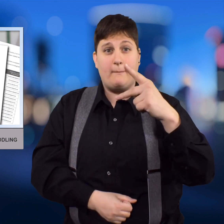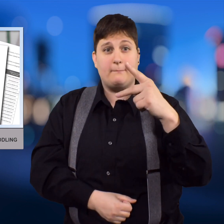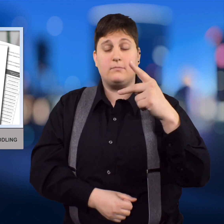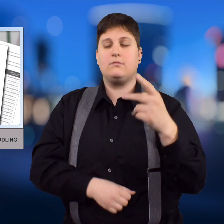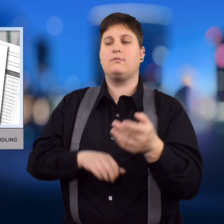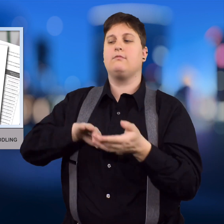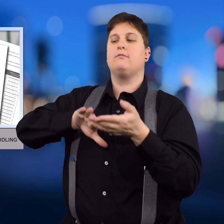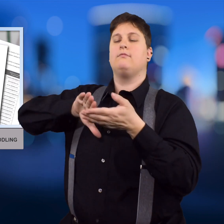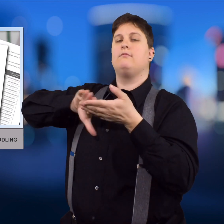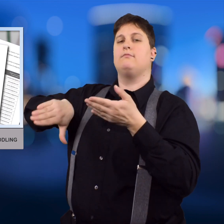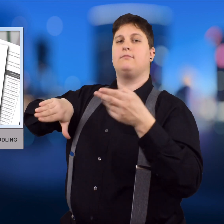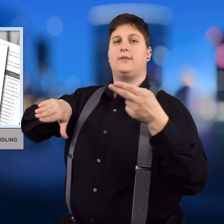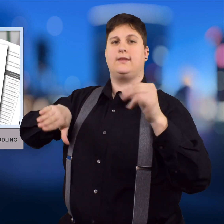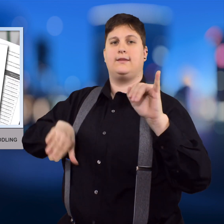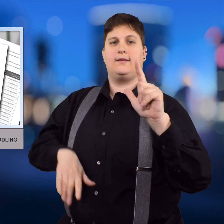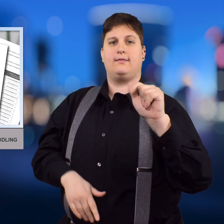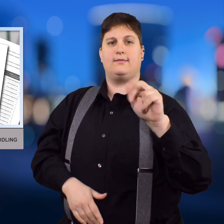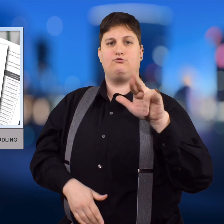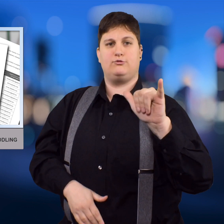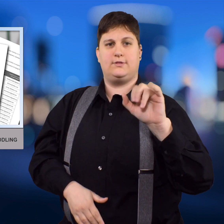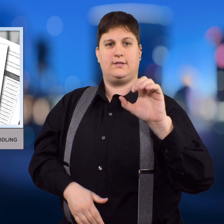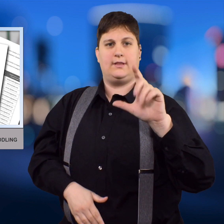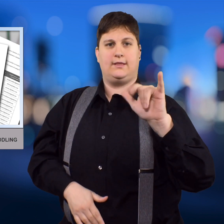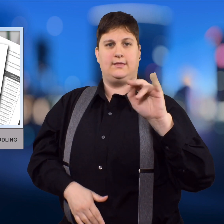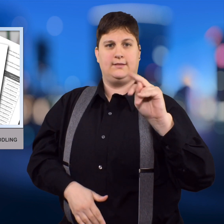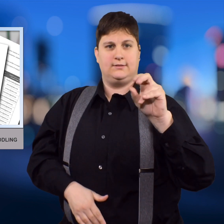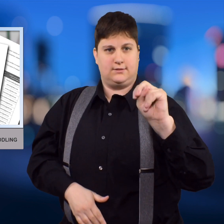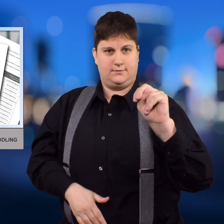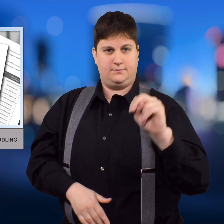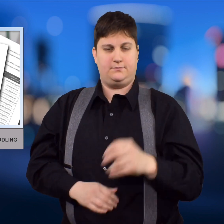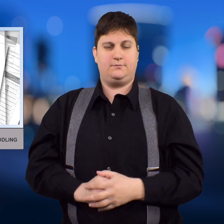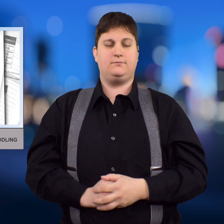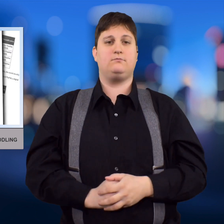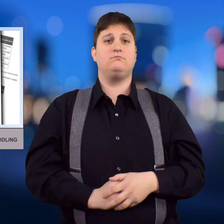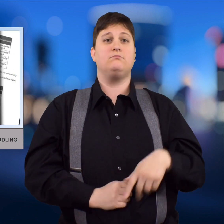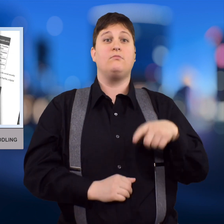Trump and disparaged Hillary Clinton.